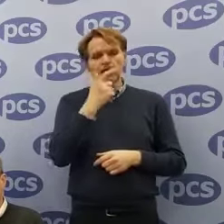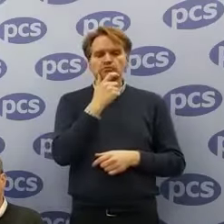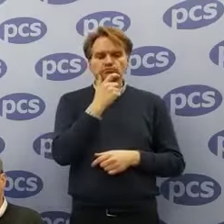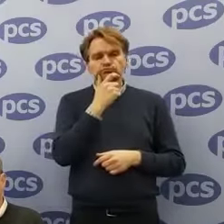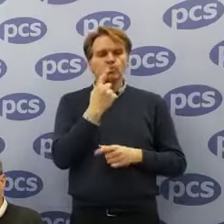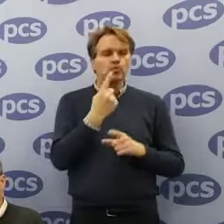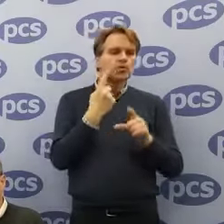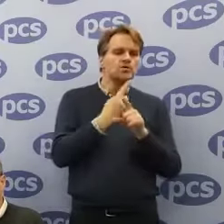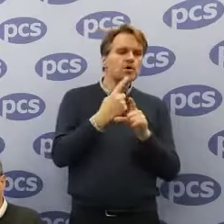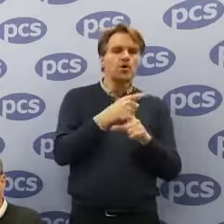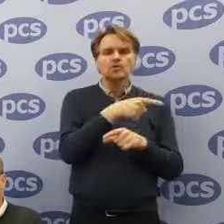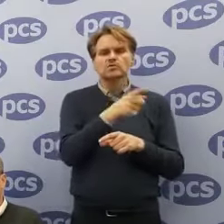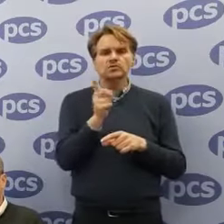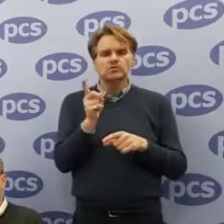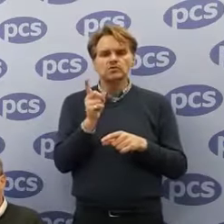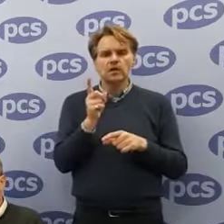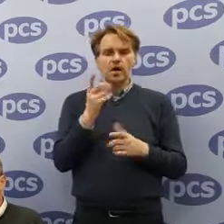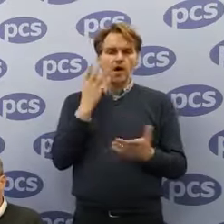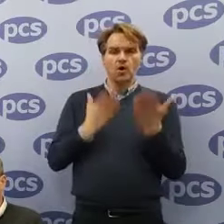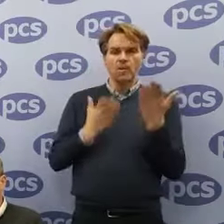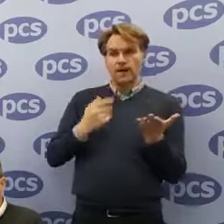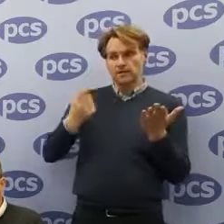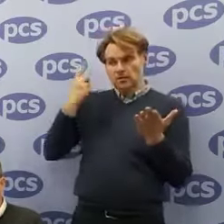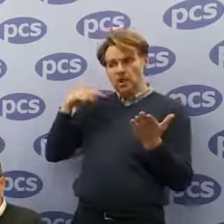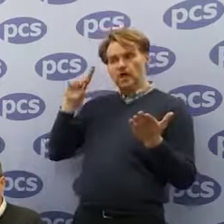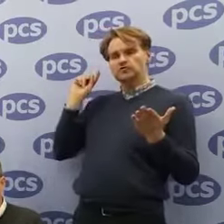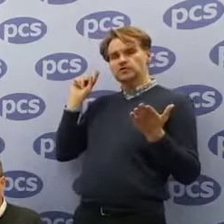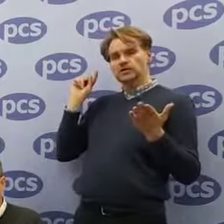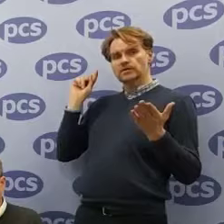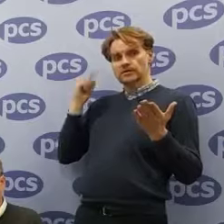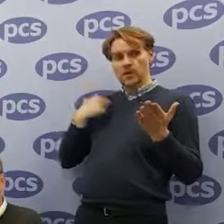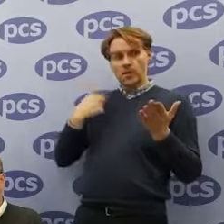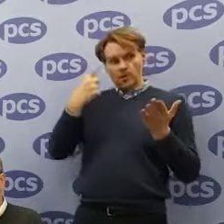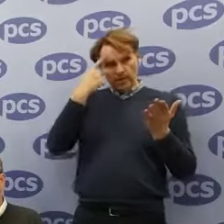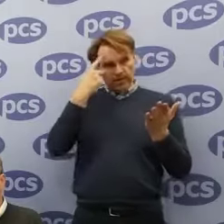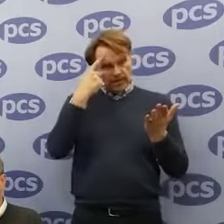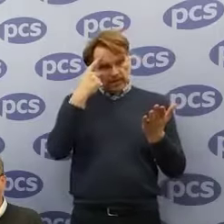in the campaign, we think that the central ballot should be a ballot of the